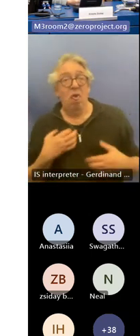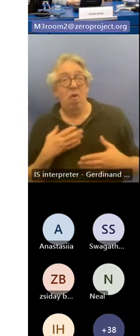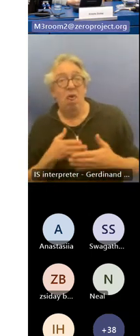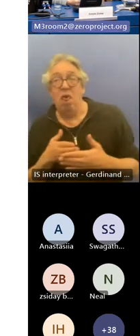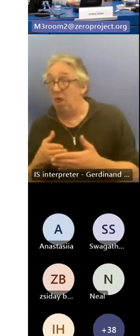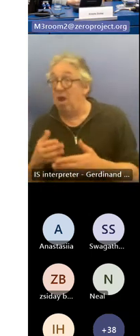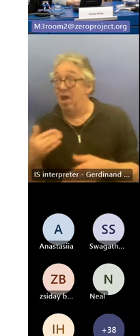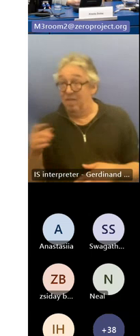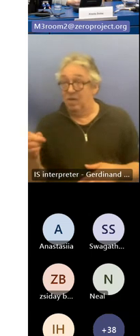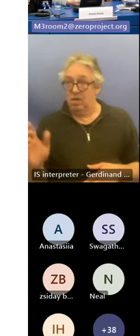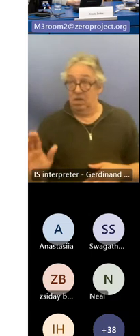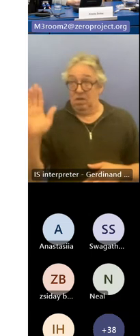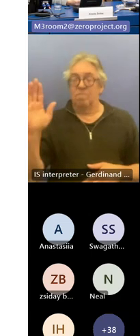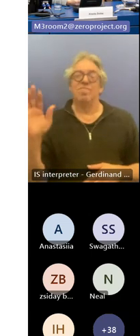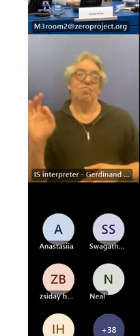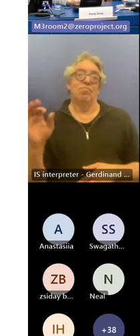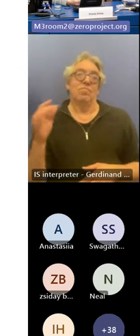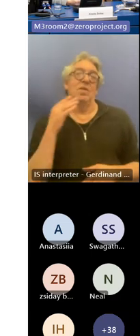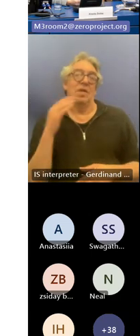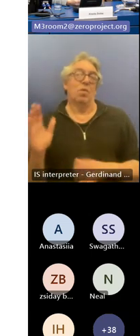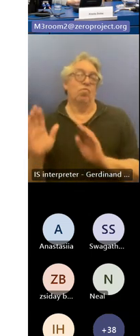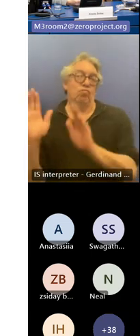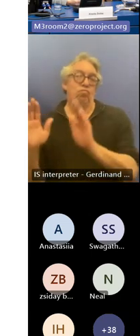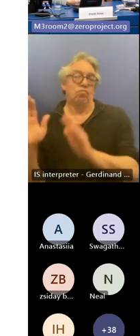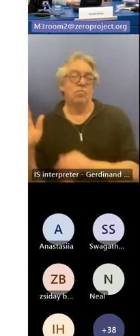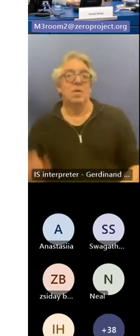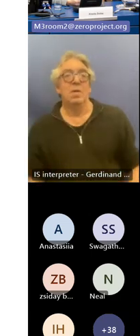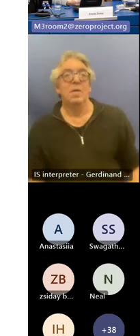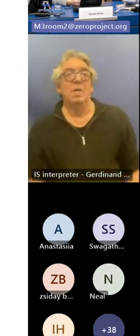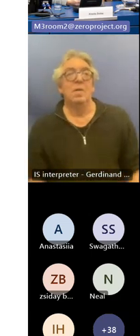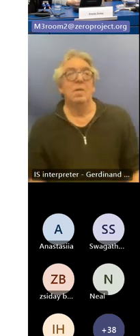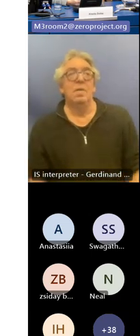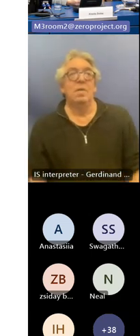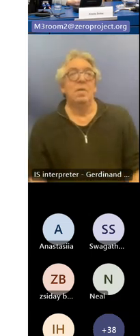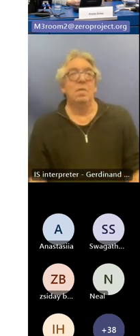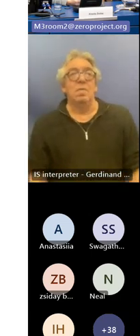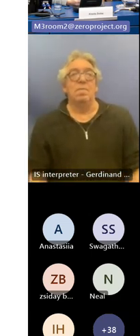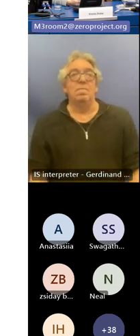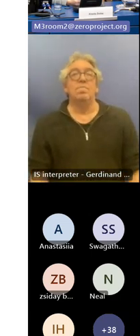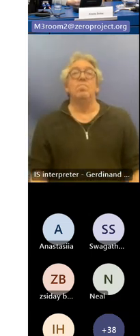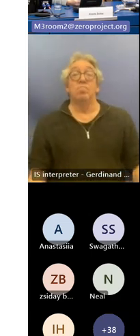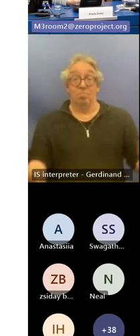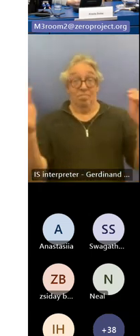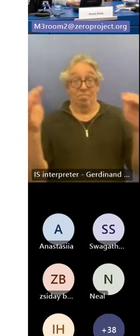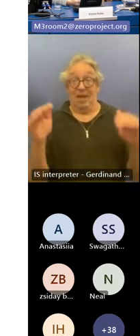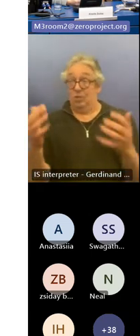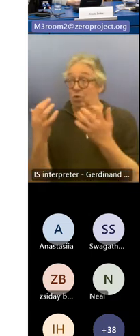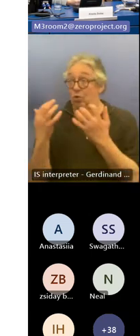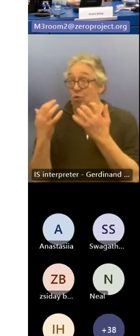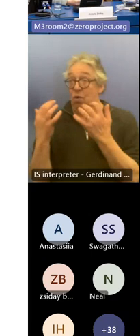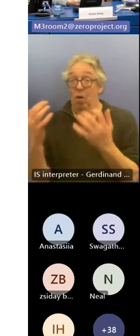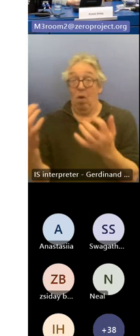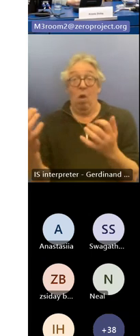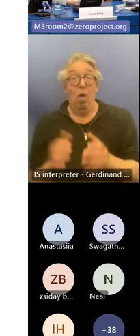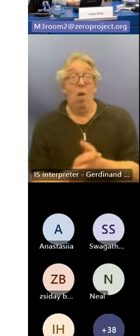thank you. If you are in the room, I would like that to raise your hand if you had no idea what or